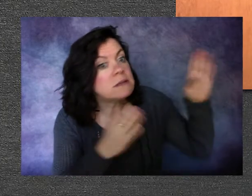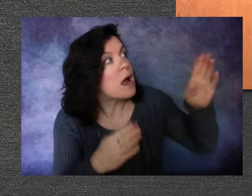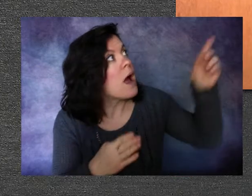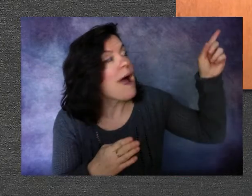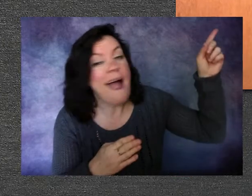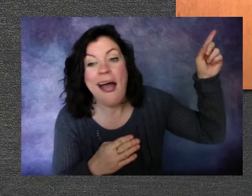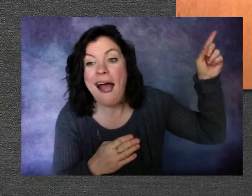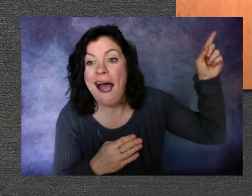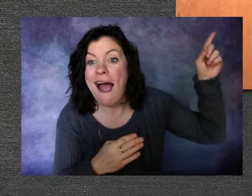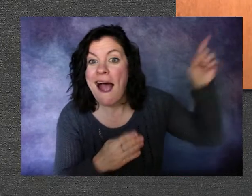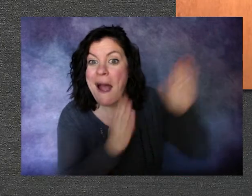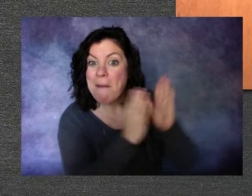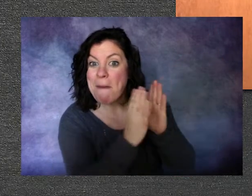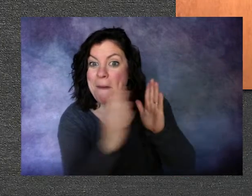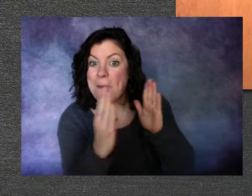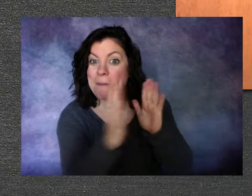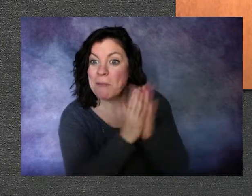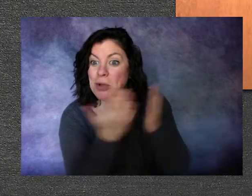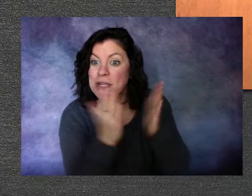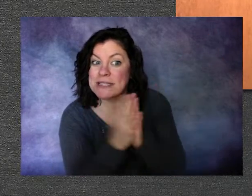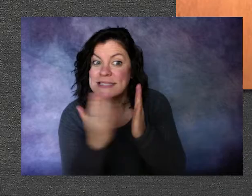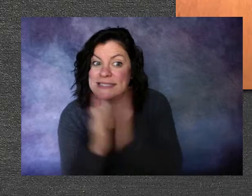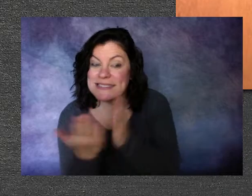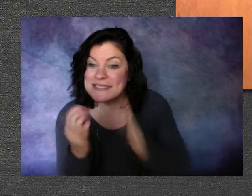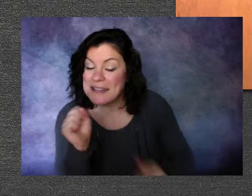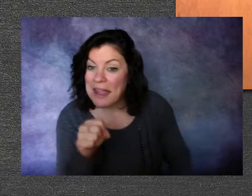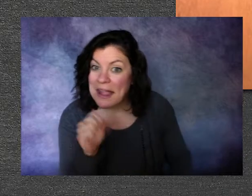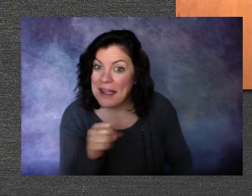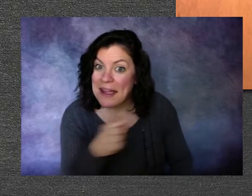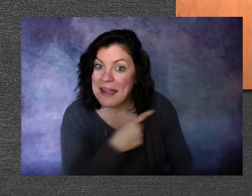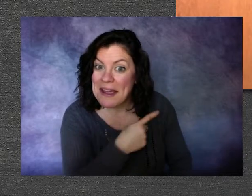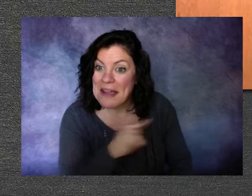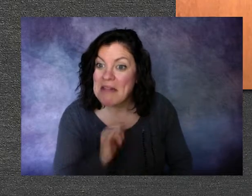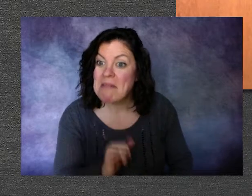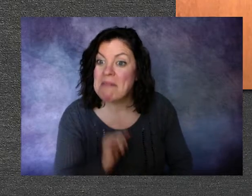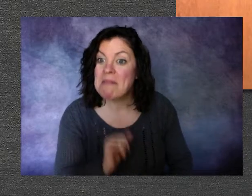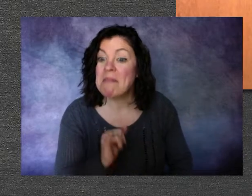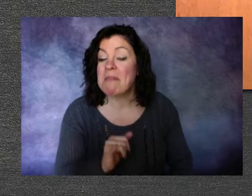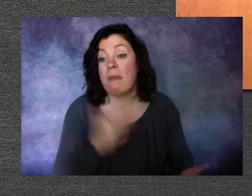Look, there's a Curious George book! Oh my goodness.